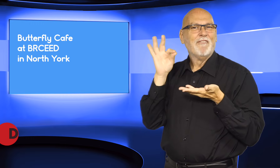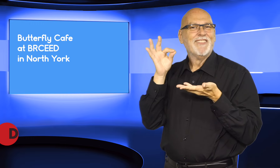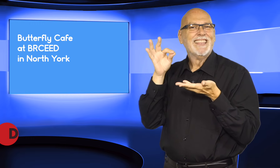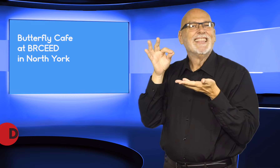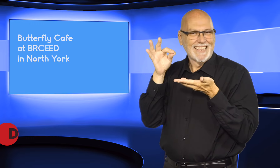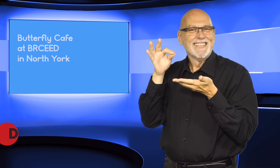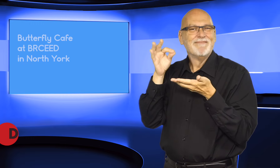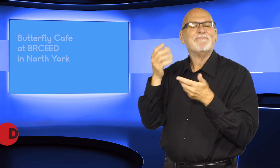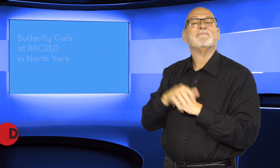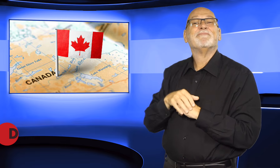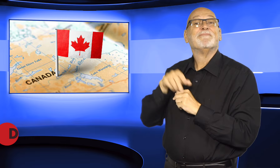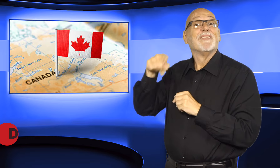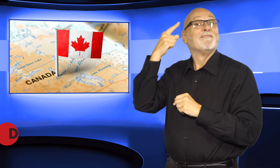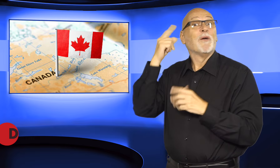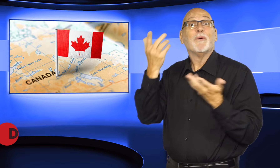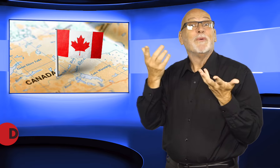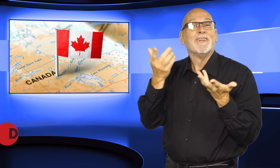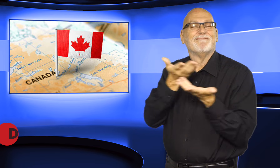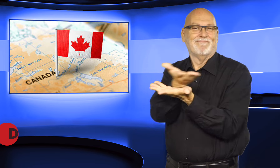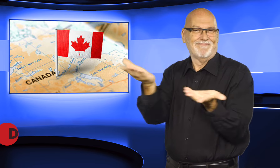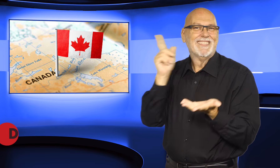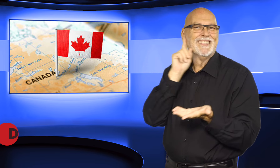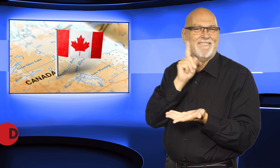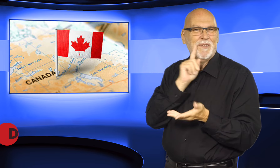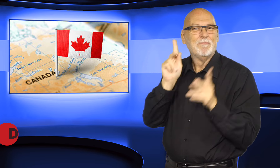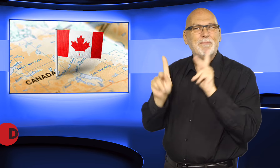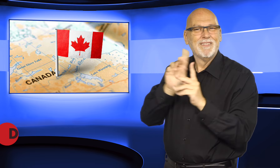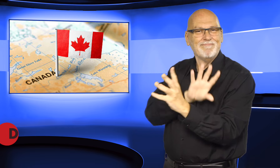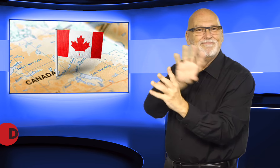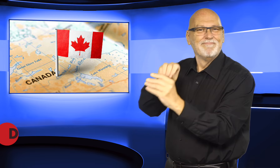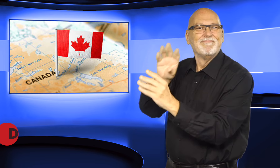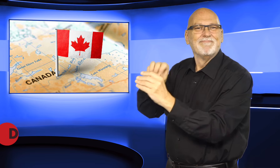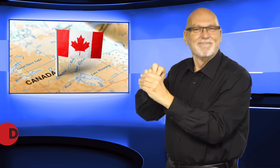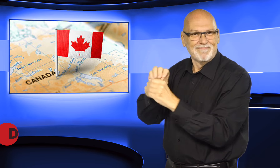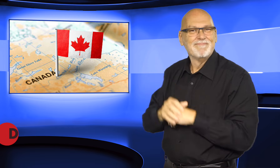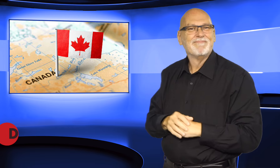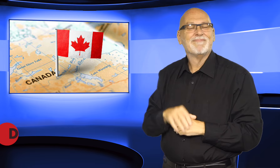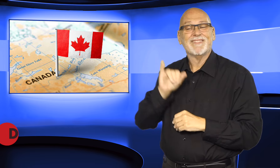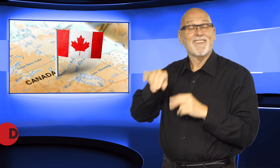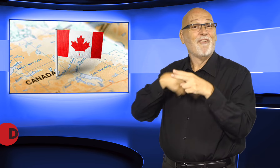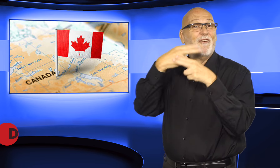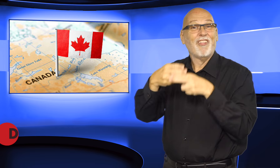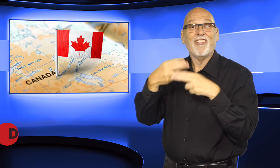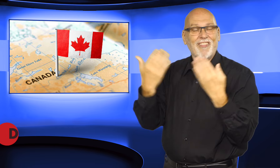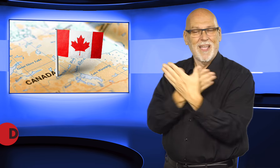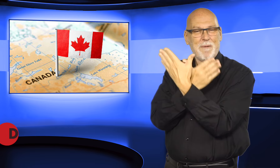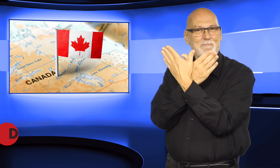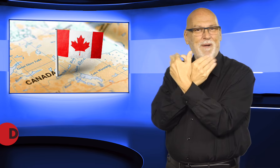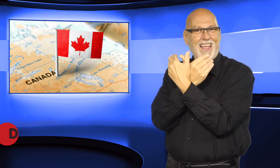It is a small on-site cafe for their Deaf participants